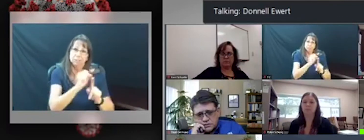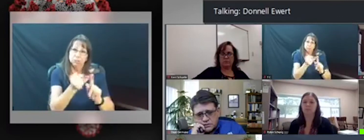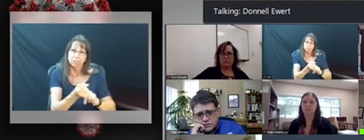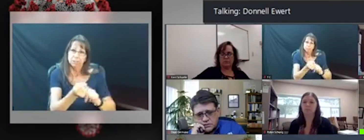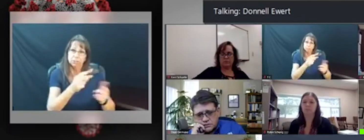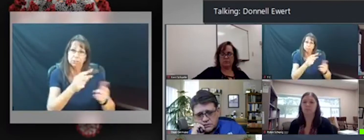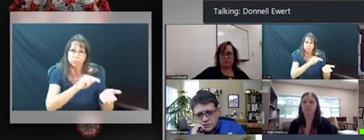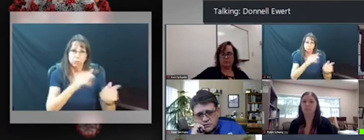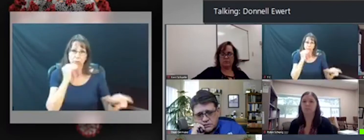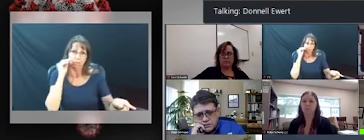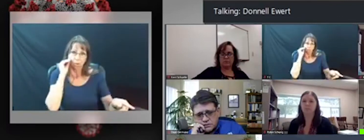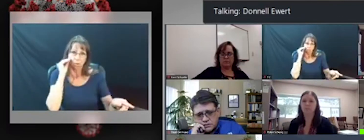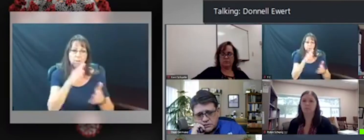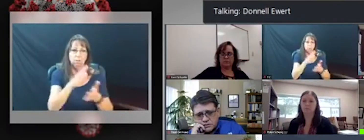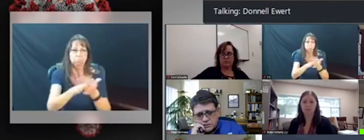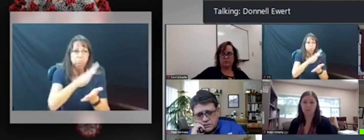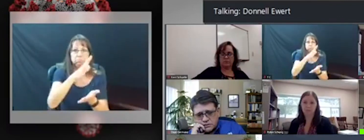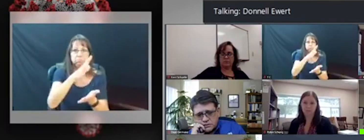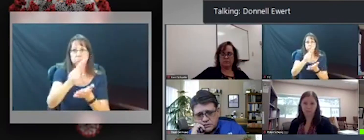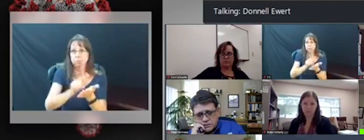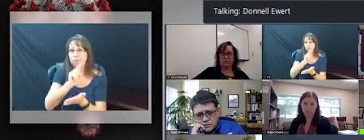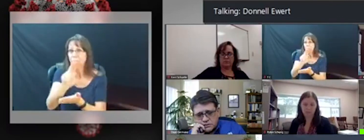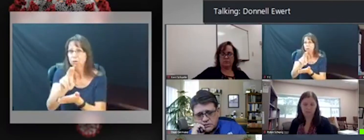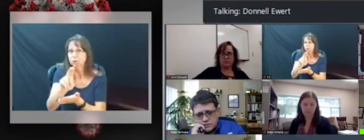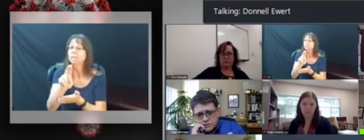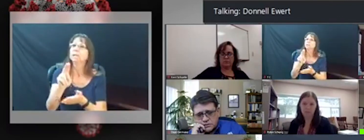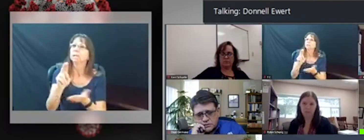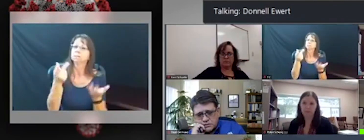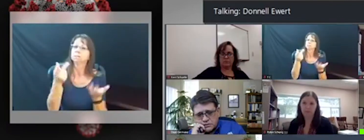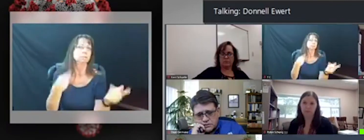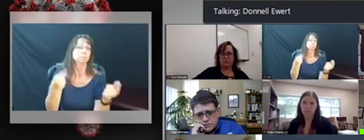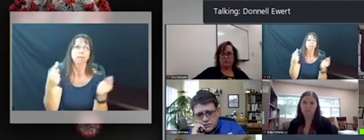have happened all over California and in the country and it is not unusual, what we're seeing,